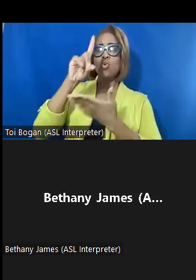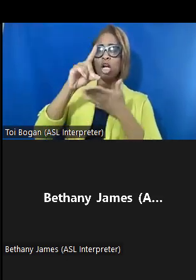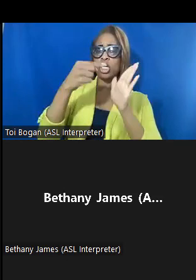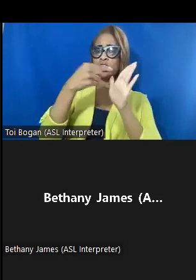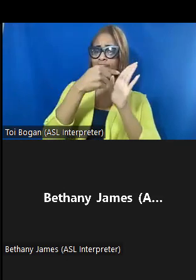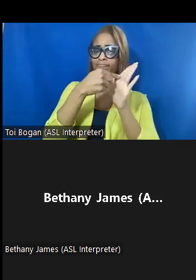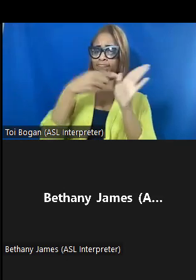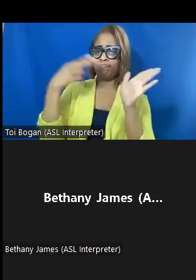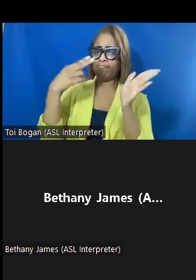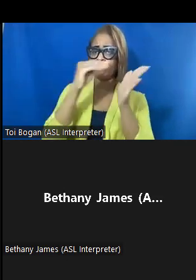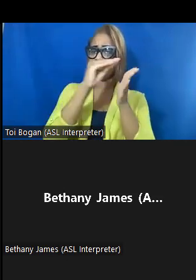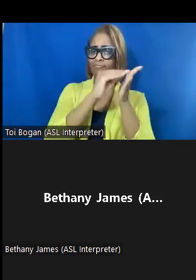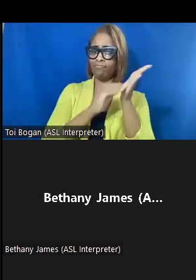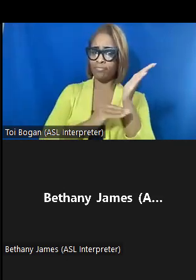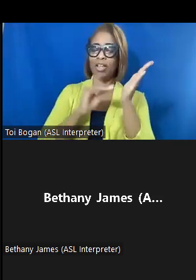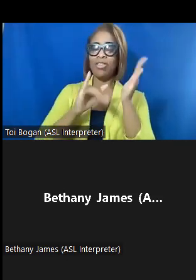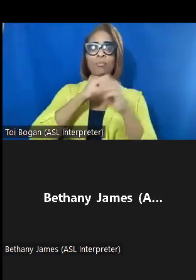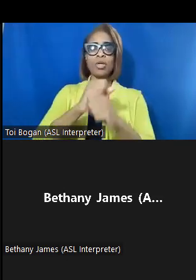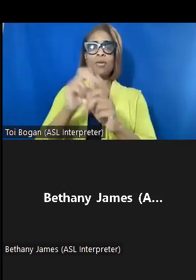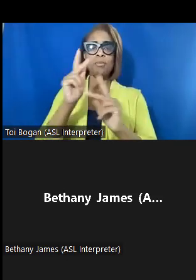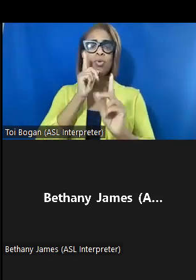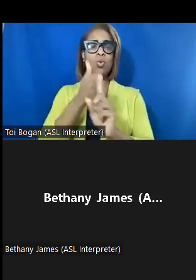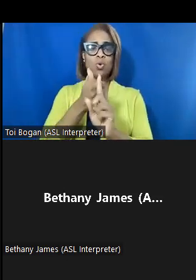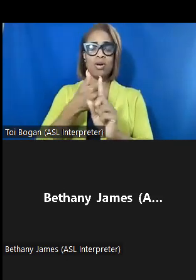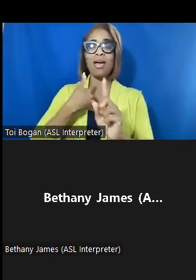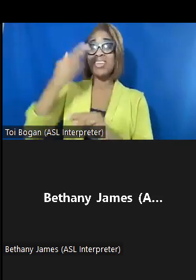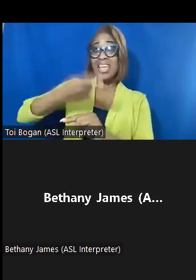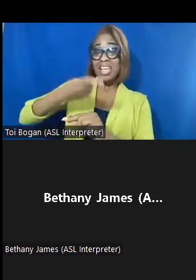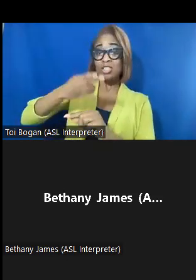And that protects individuals, again, who have a history of a disability, whether or